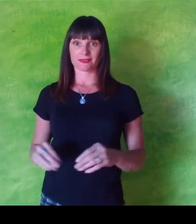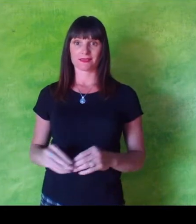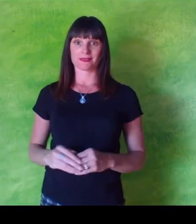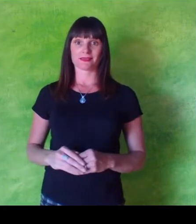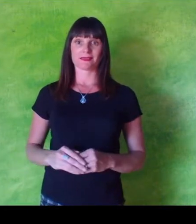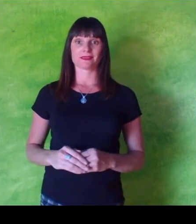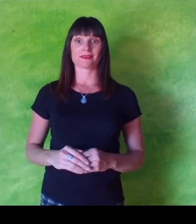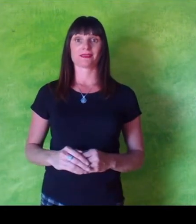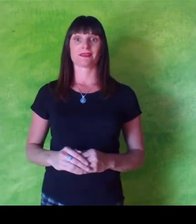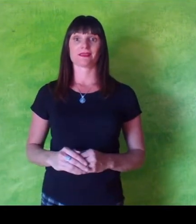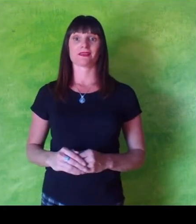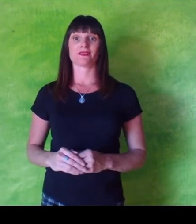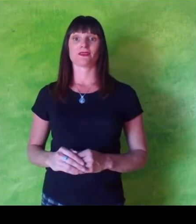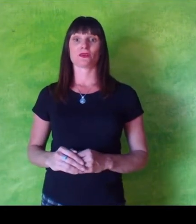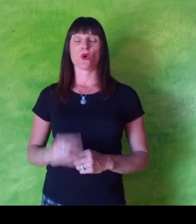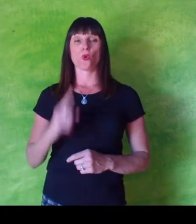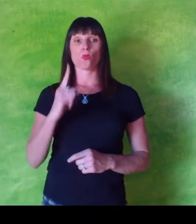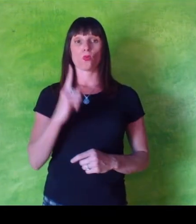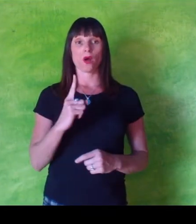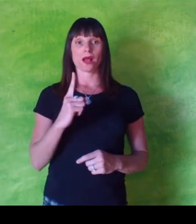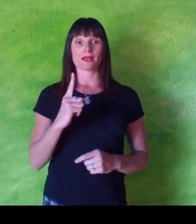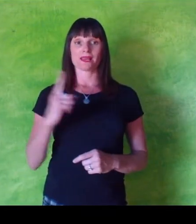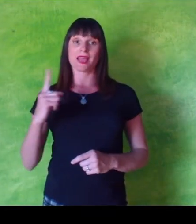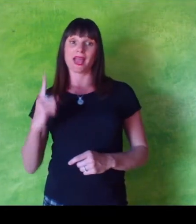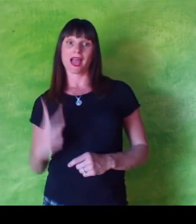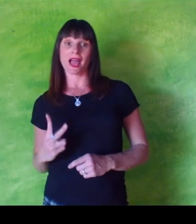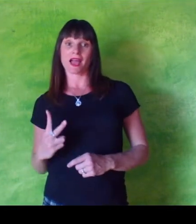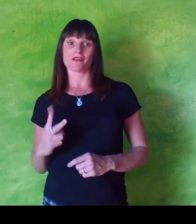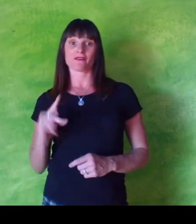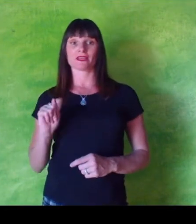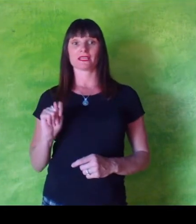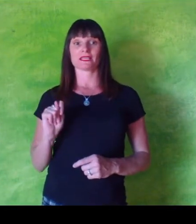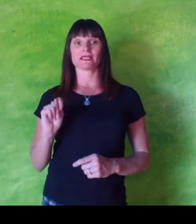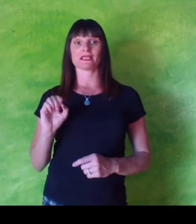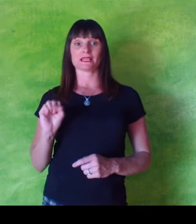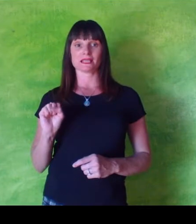one and a half teaspoons of sugar